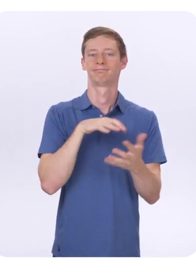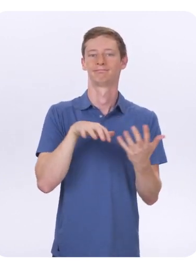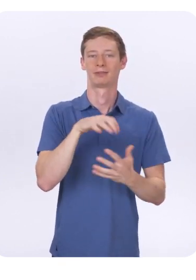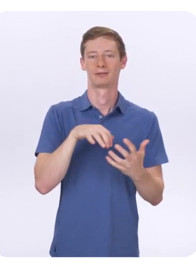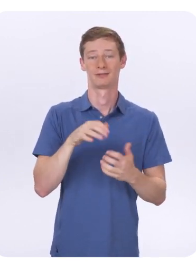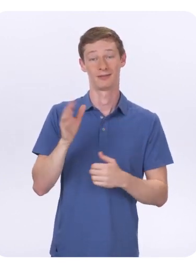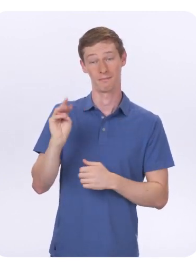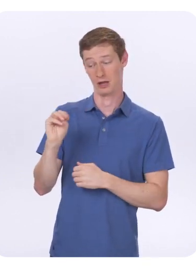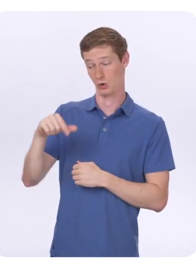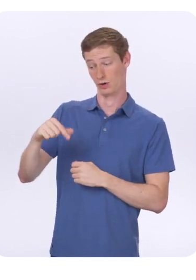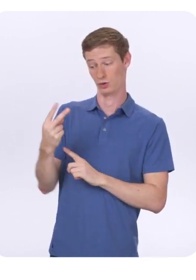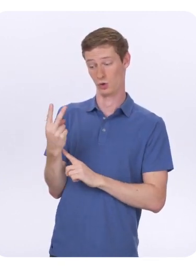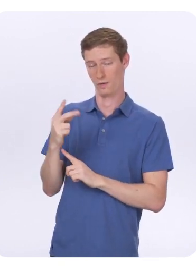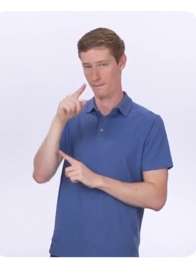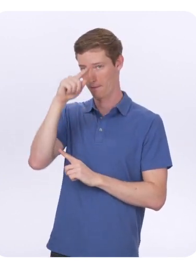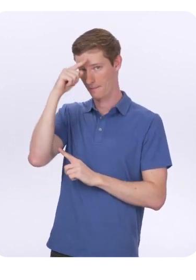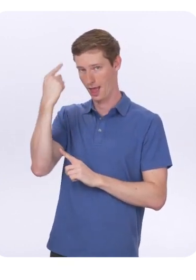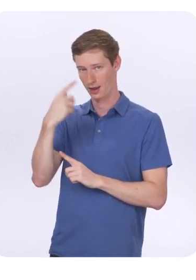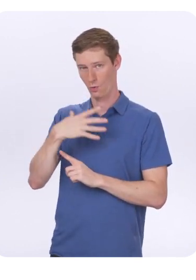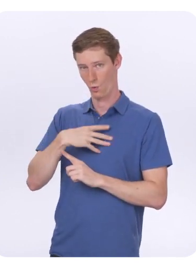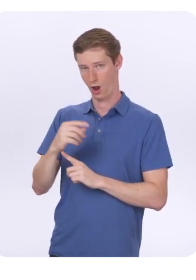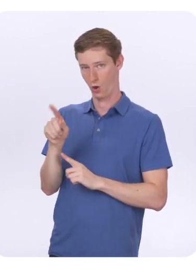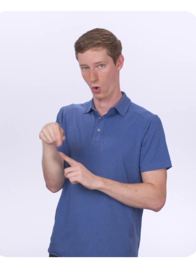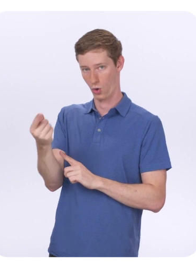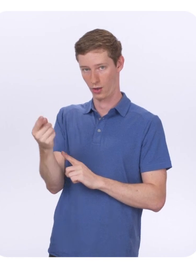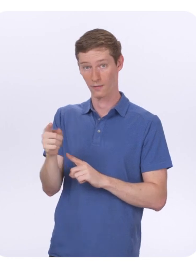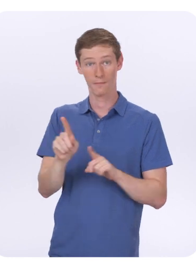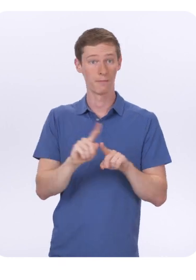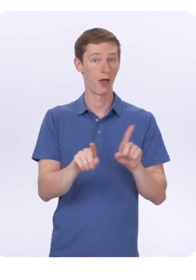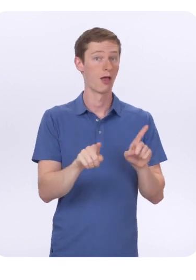but on Quest Pro and Quest 3, Passthrough is in full color.